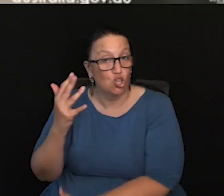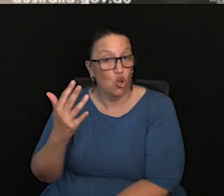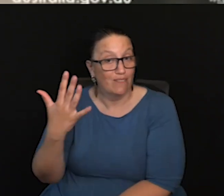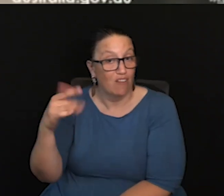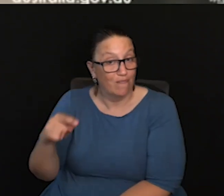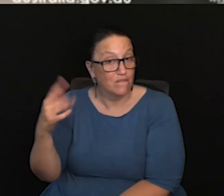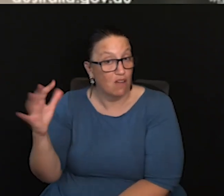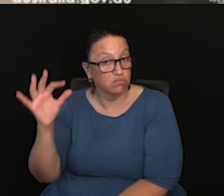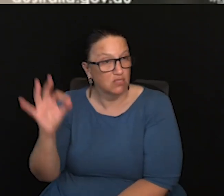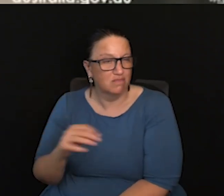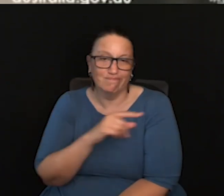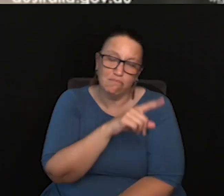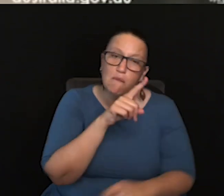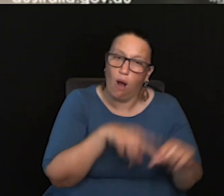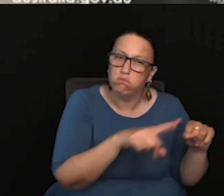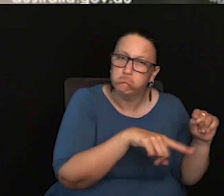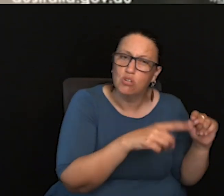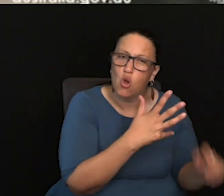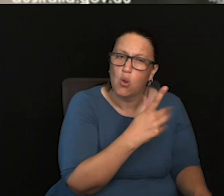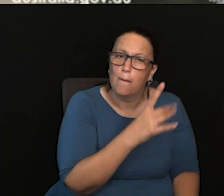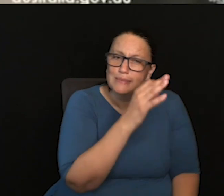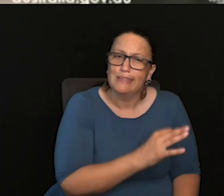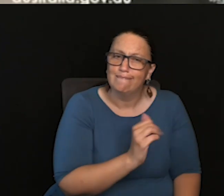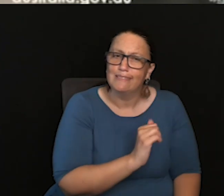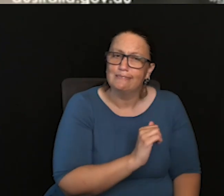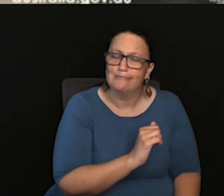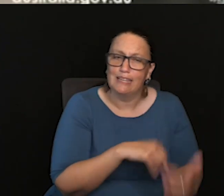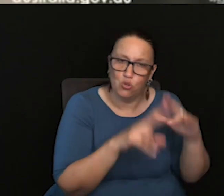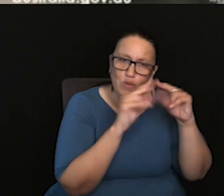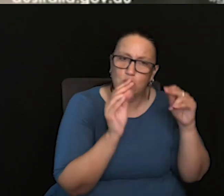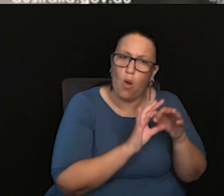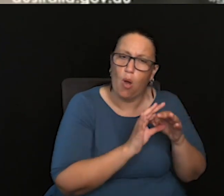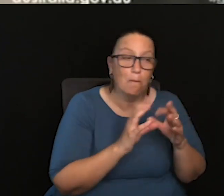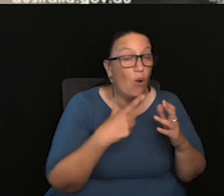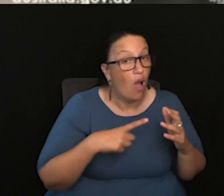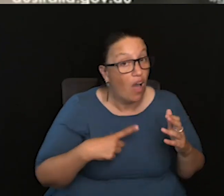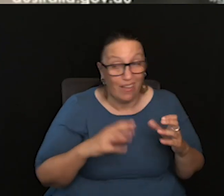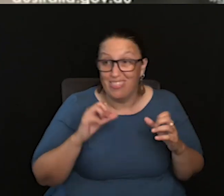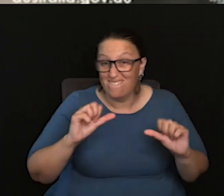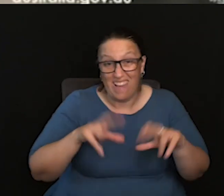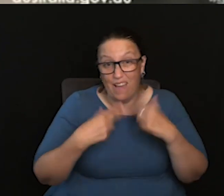because of the later stage of life, because in many cases they're palliative, have not chosen to take up the option.